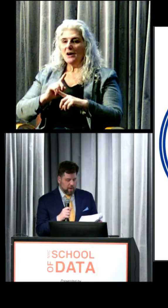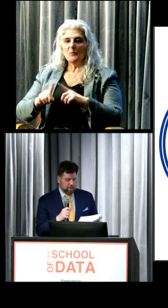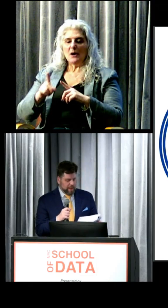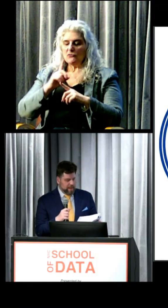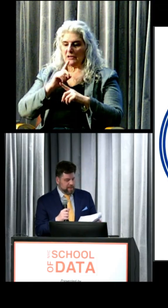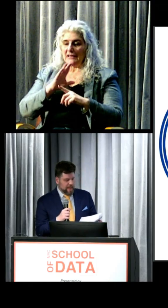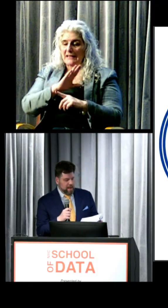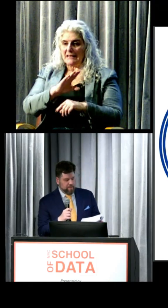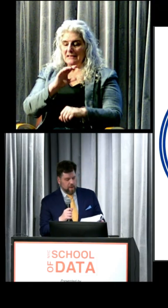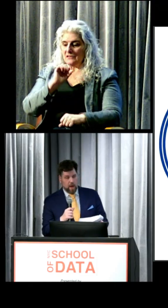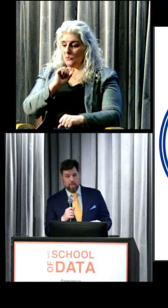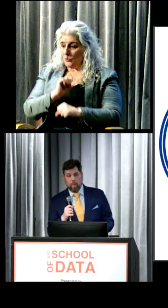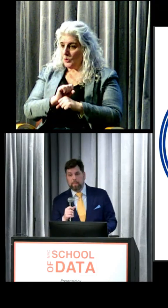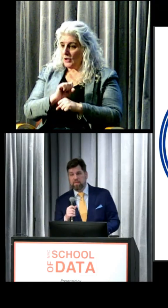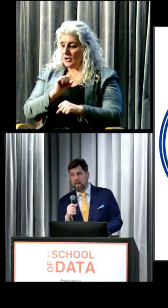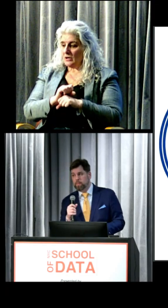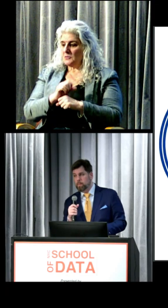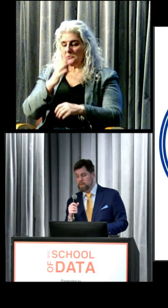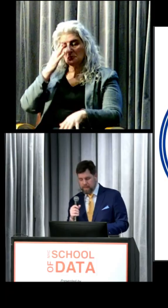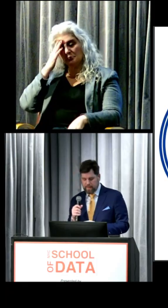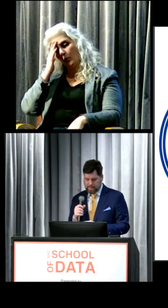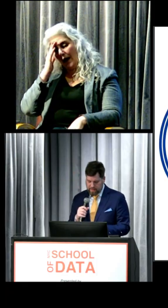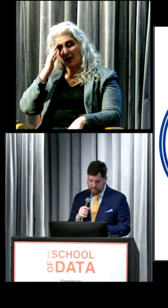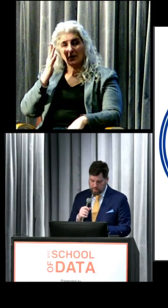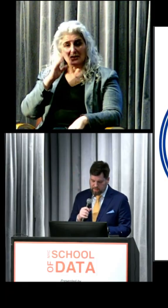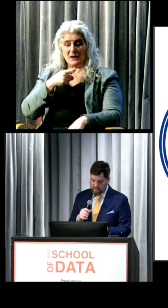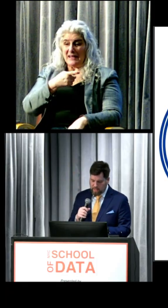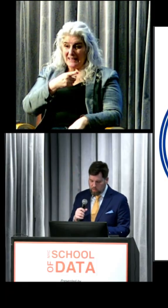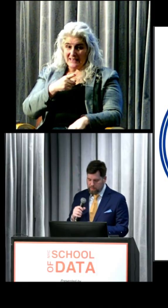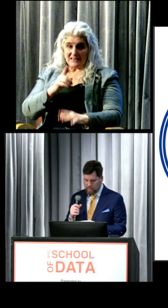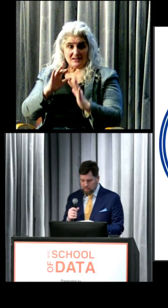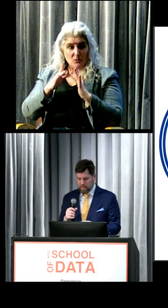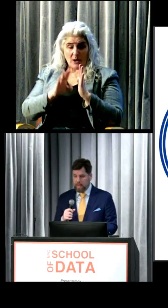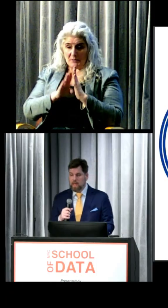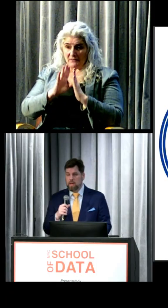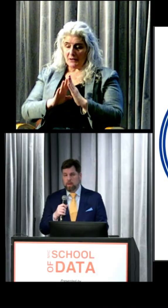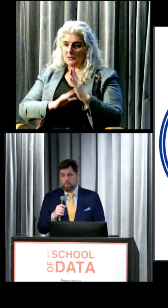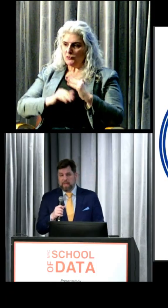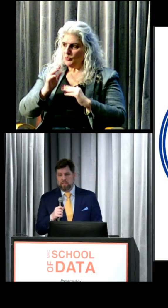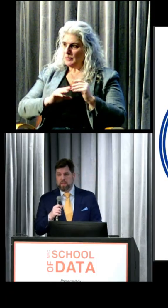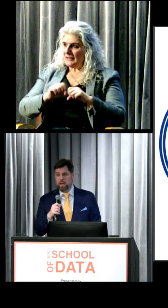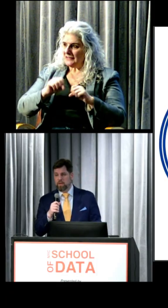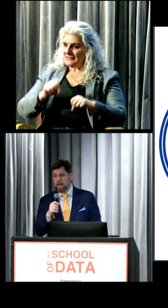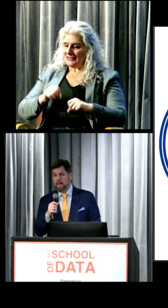developed such strong interpretive goals, and had a really thoughtful understanding of how they